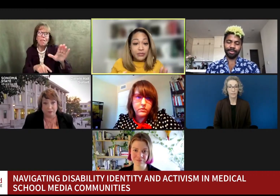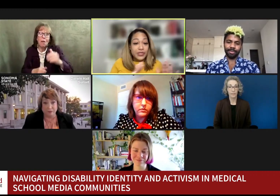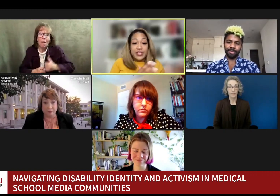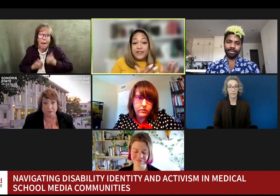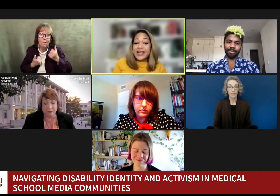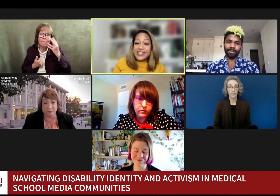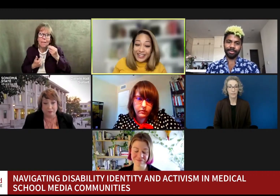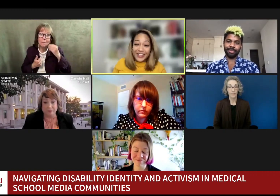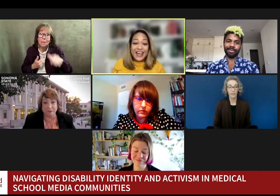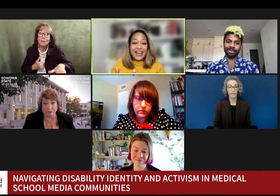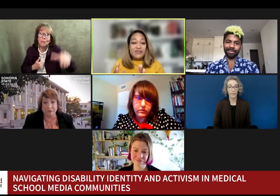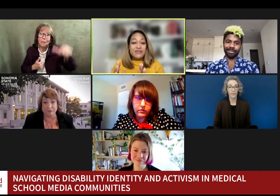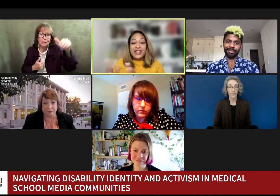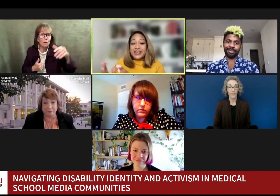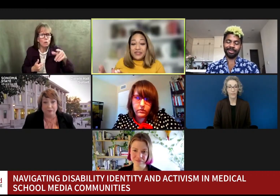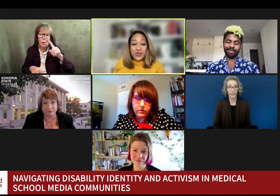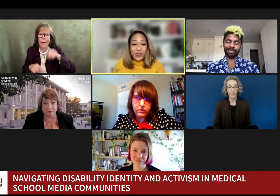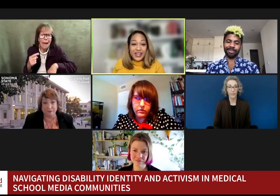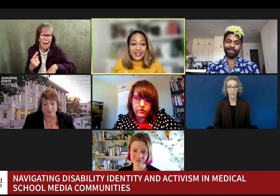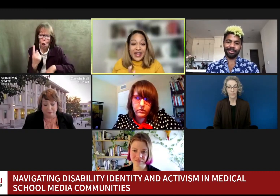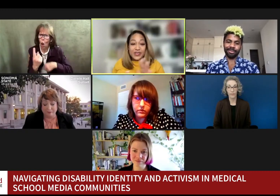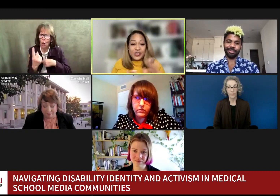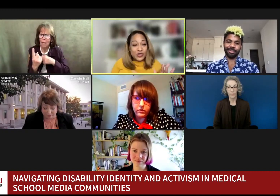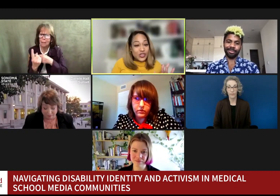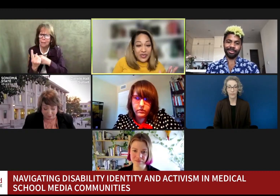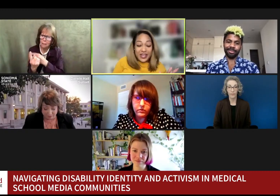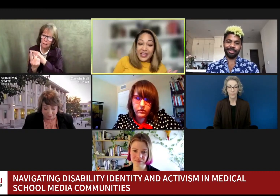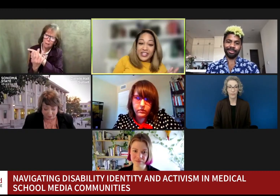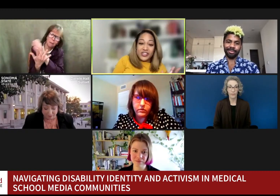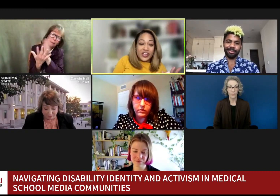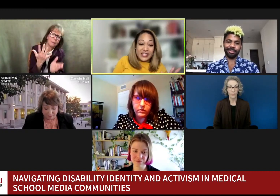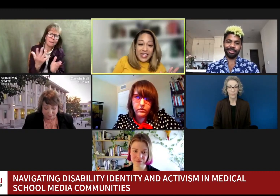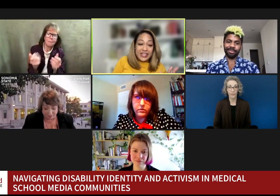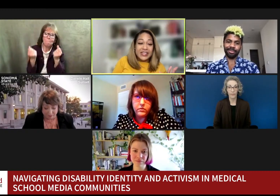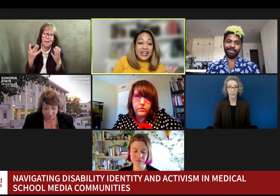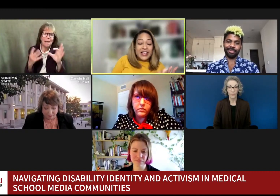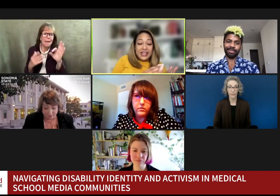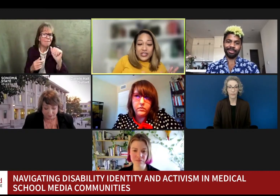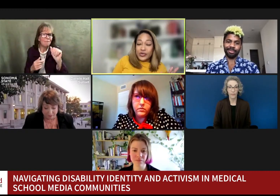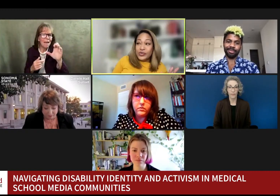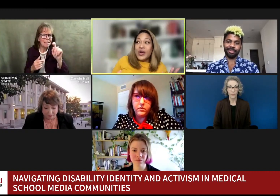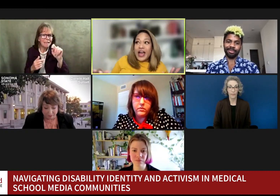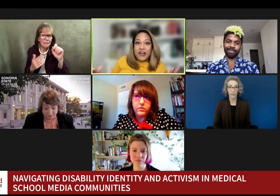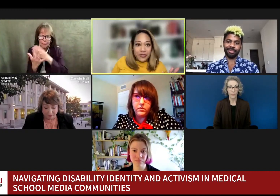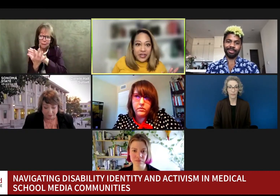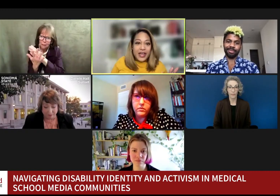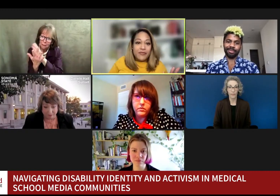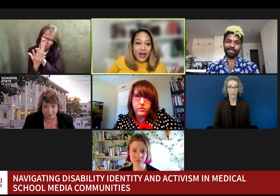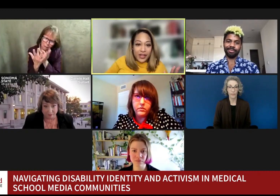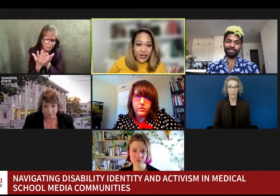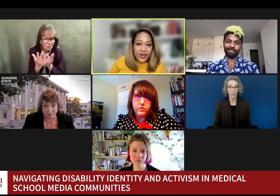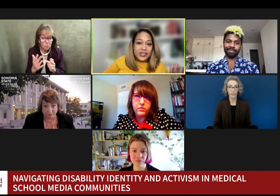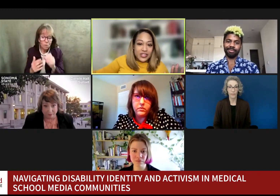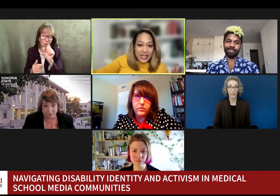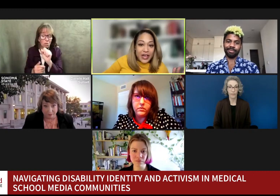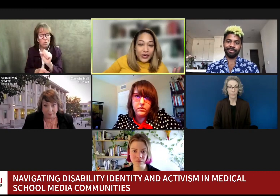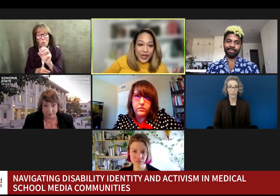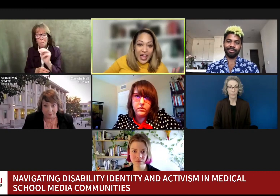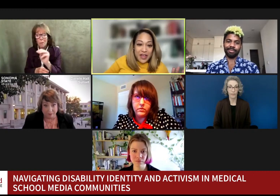Multi-faceted in many different ways on how social media then transcend into everyday regular societal life.